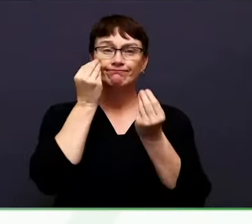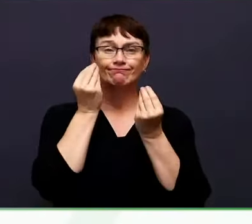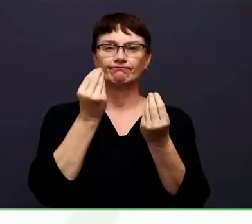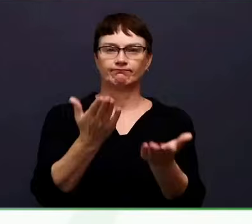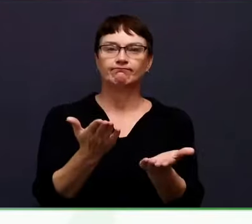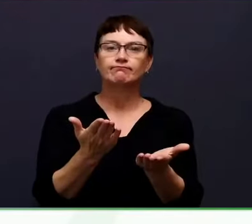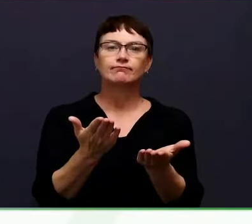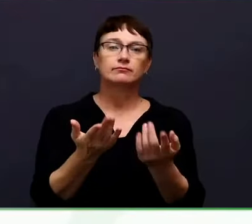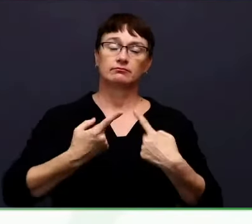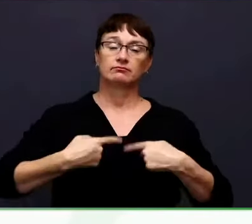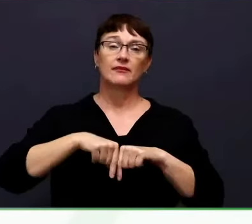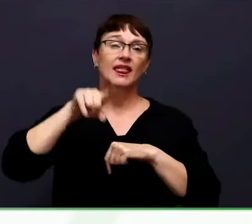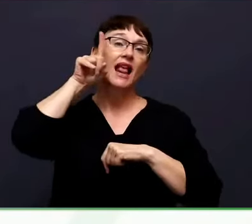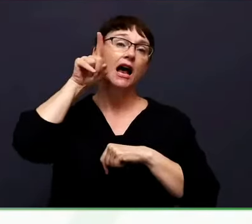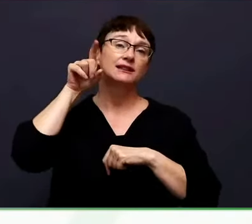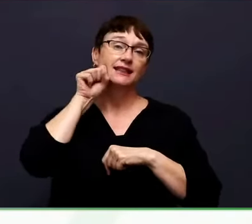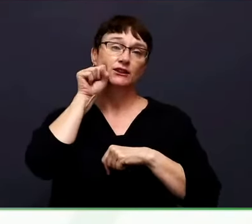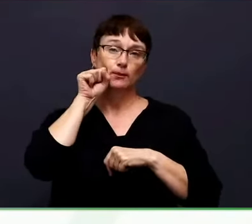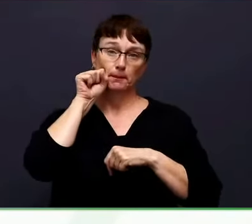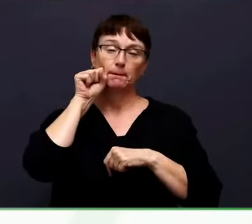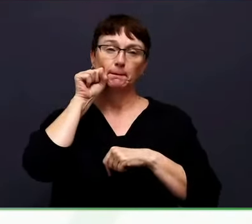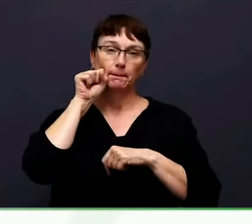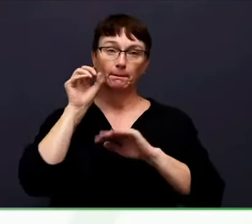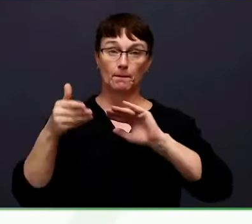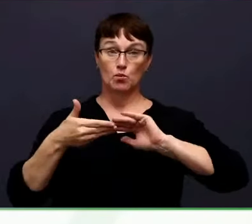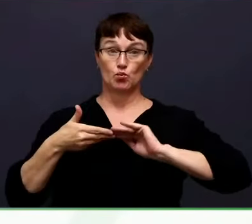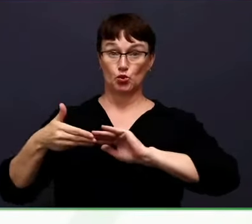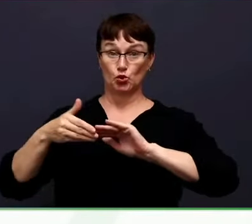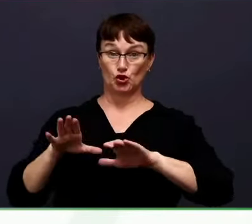socially integrated life and are able to speak for themselves.